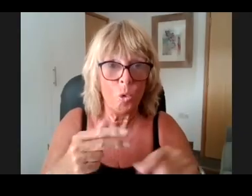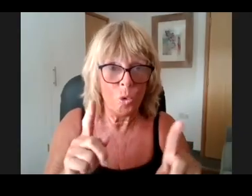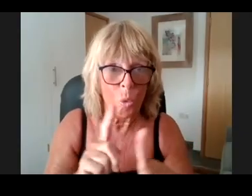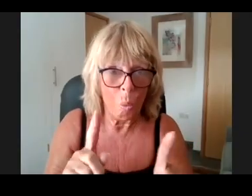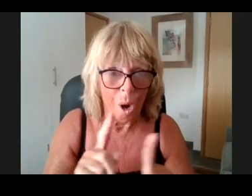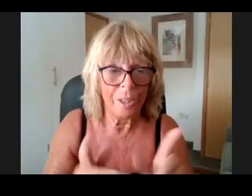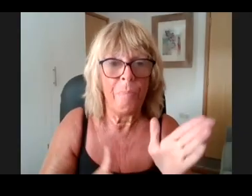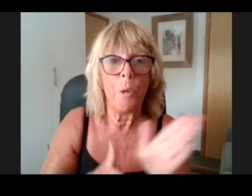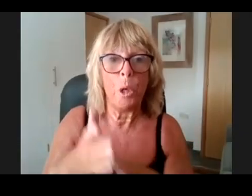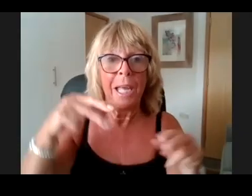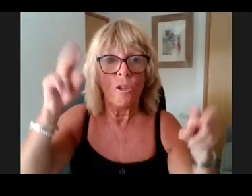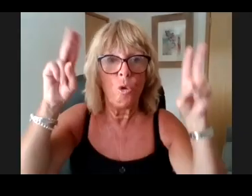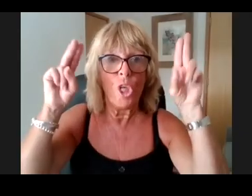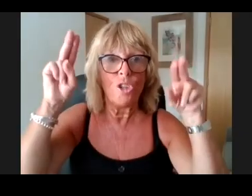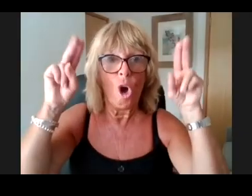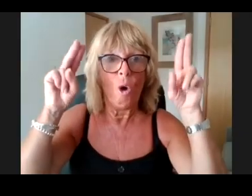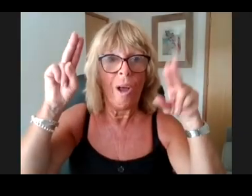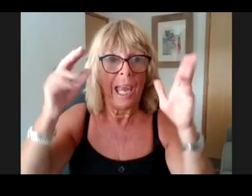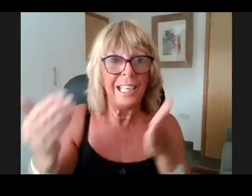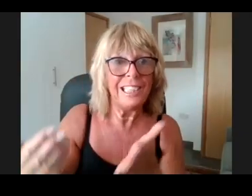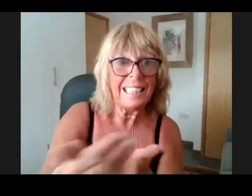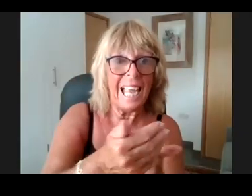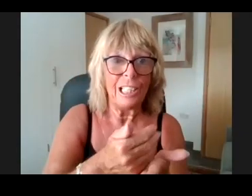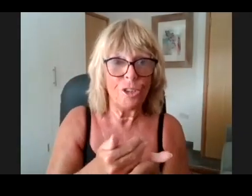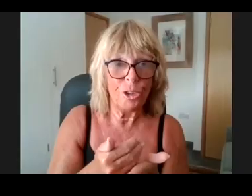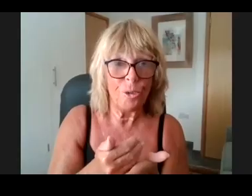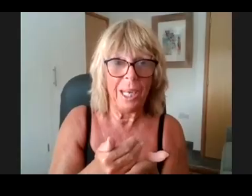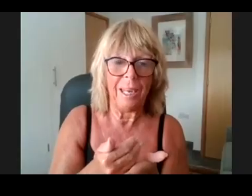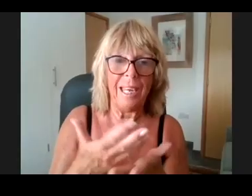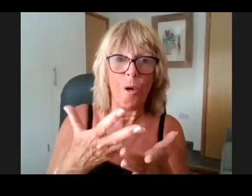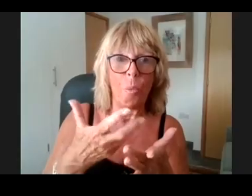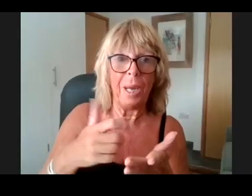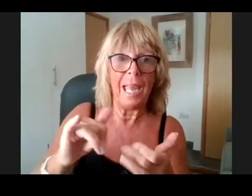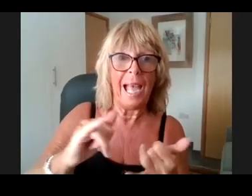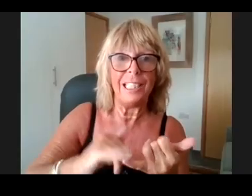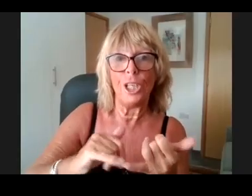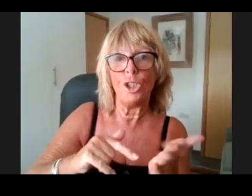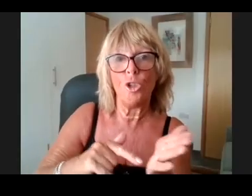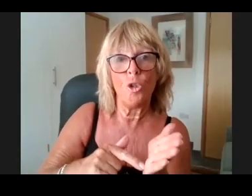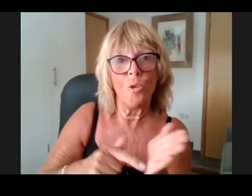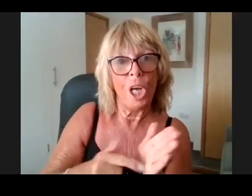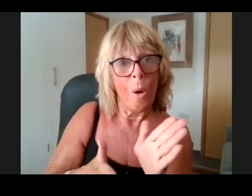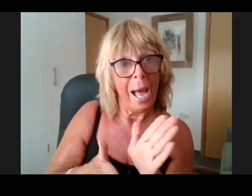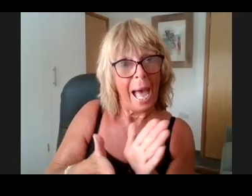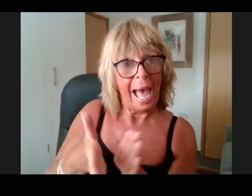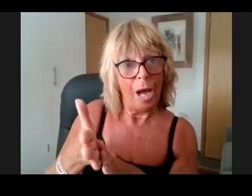Donkey Sanctuary we had a studio outing of artists and we went drawing donkeys